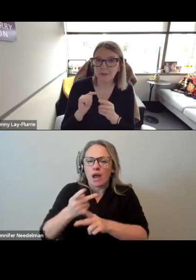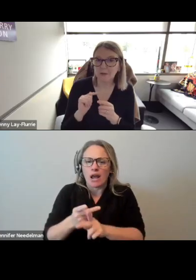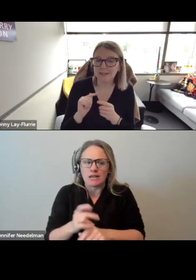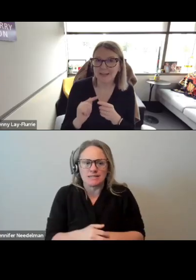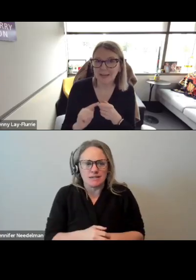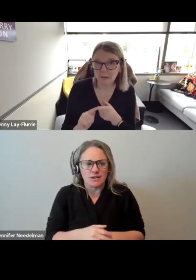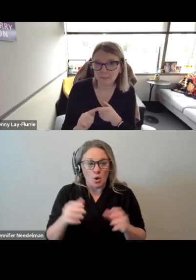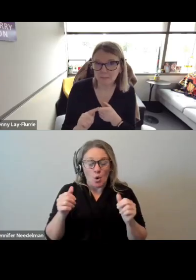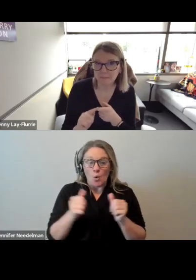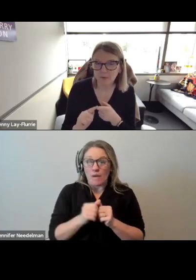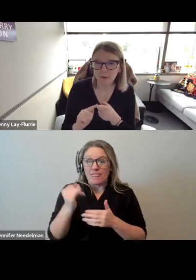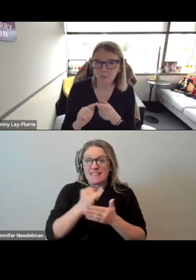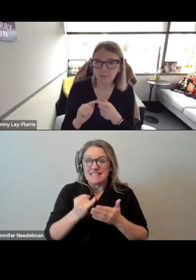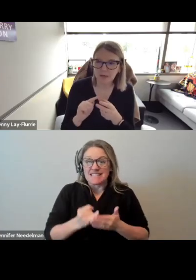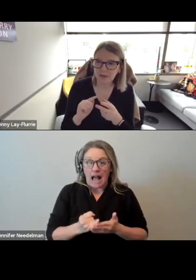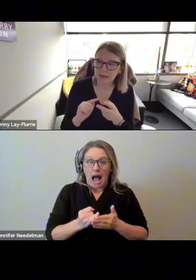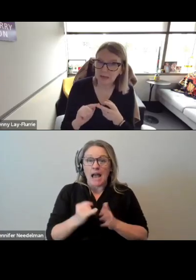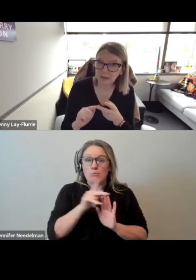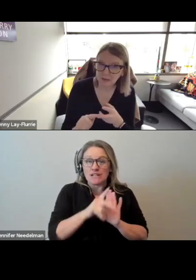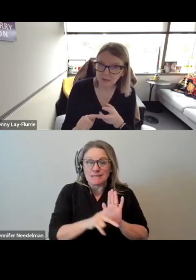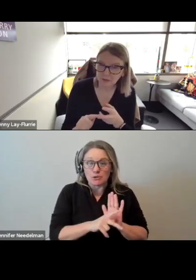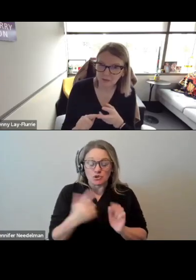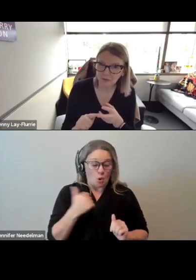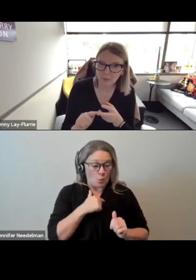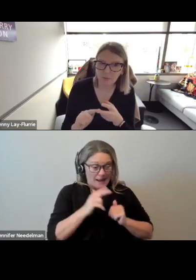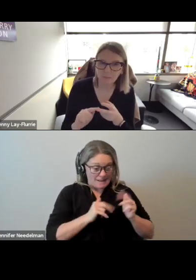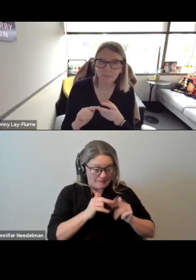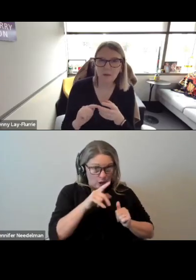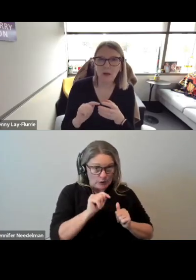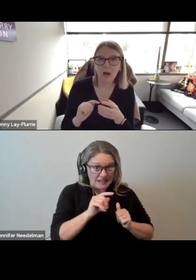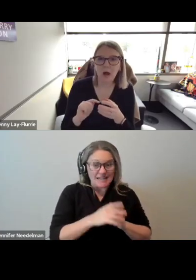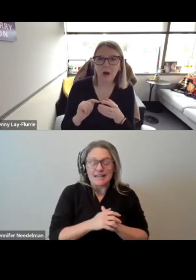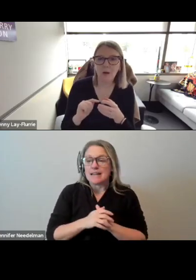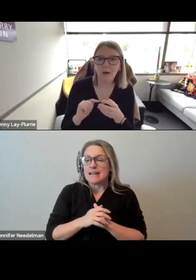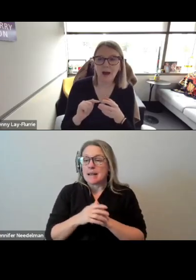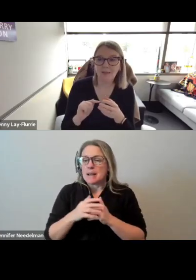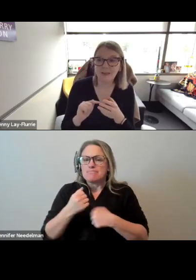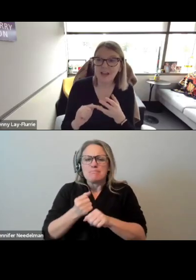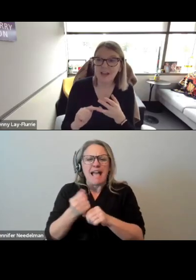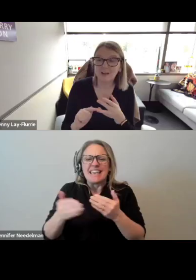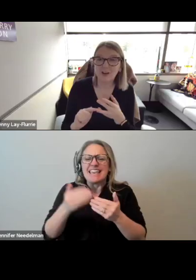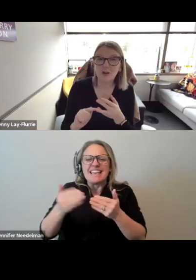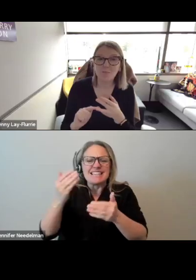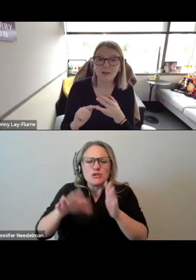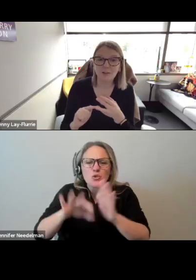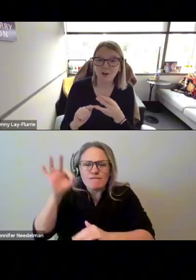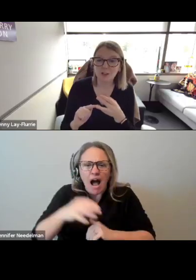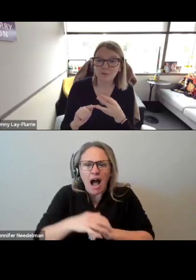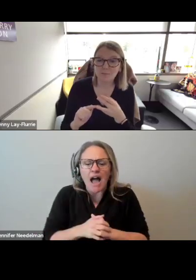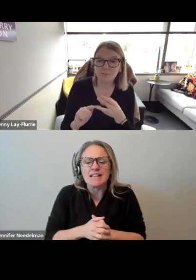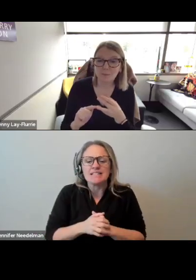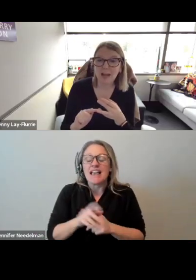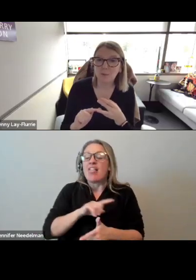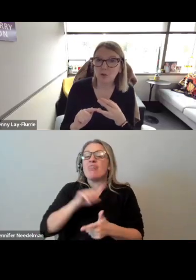We build it in, we make it easy and discoverable, and then we start to play